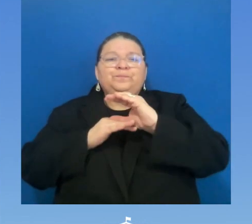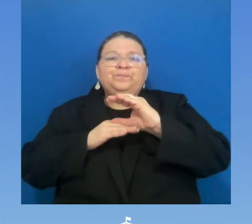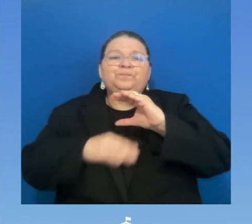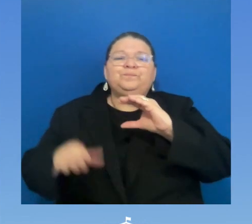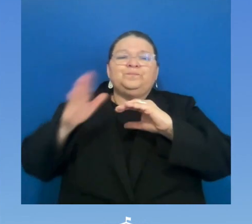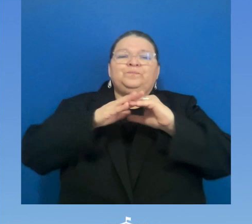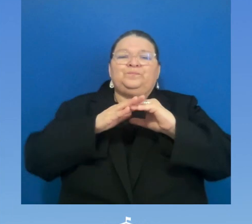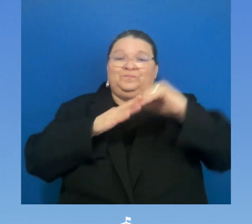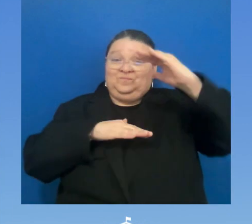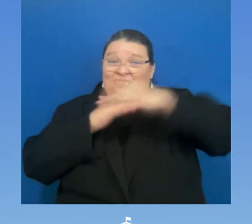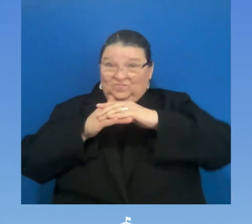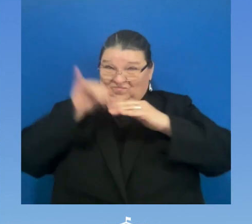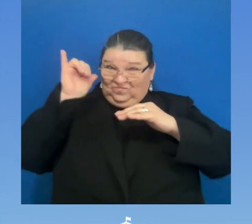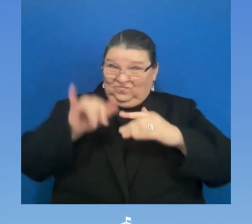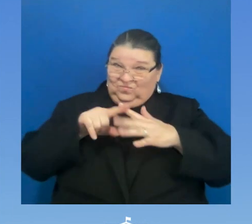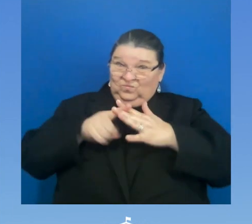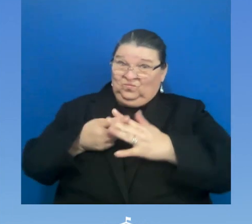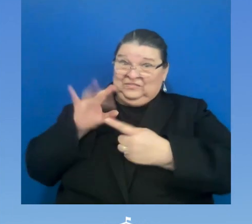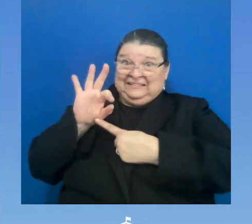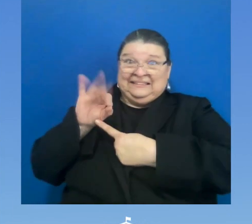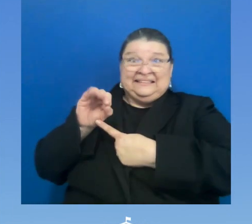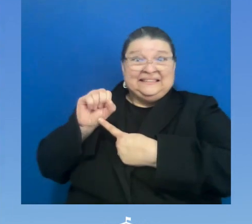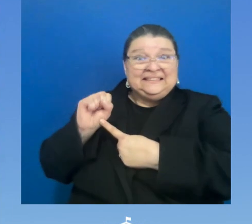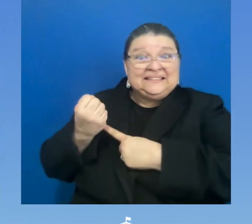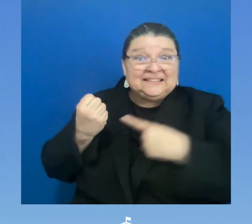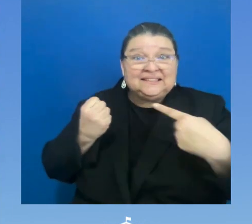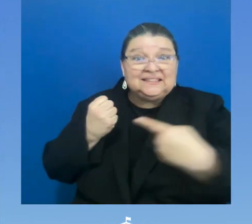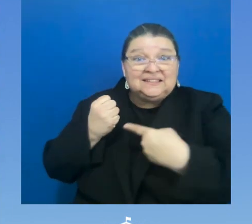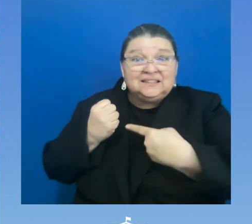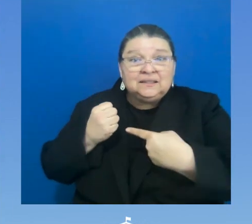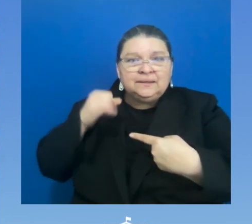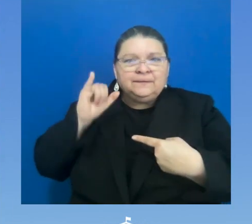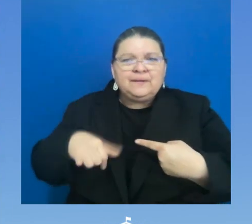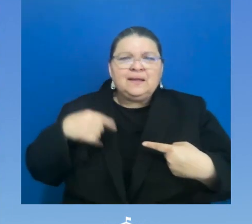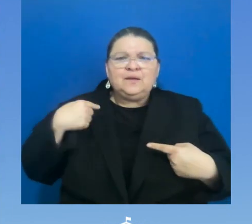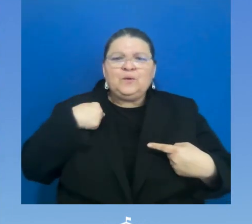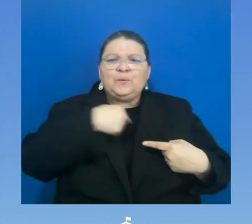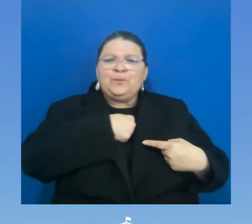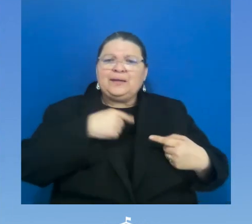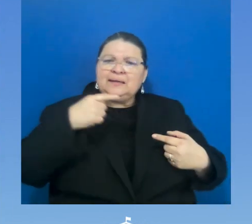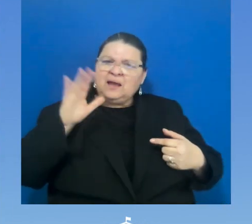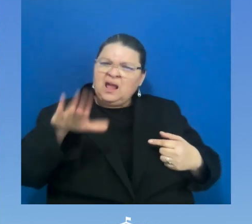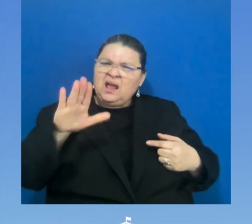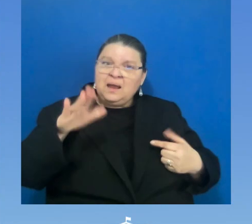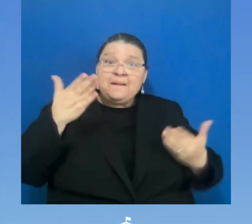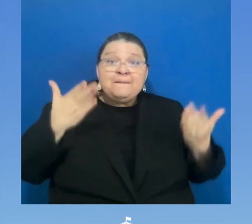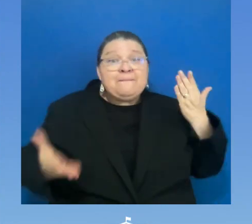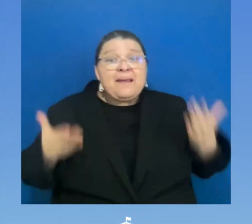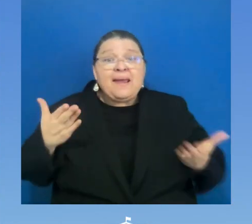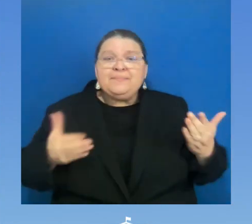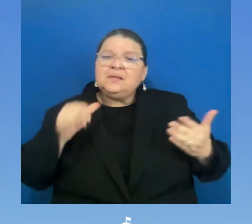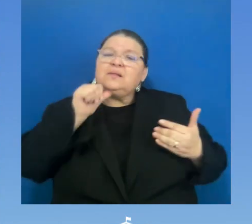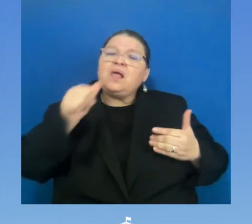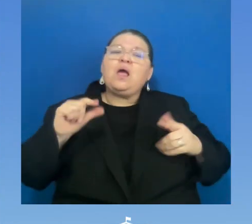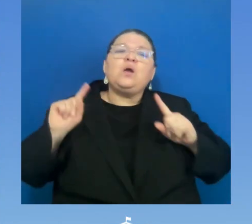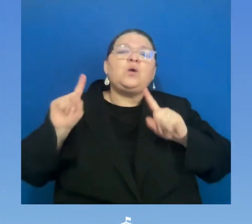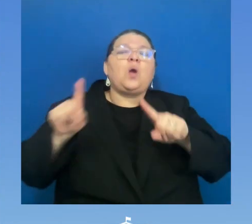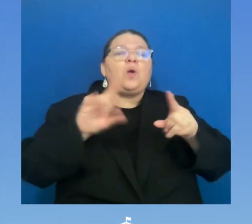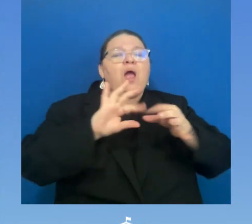threatening to actually strike an Olympics and not play in an Olympics and in locking out because we felt like that was our only leverage we had.